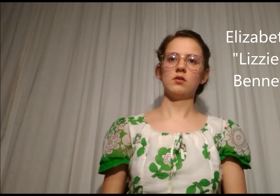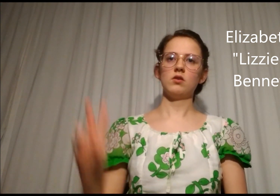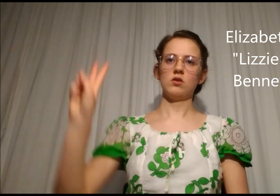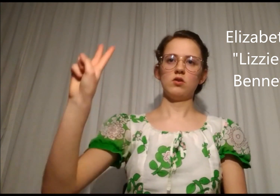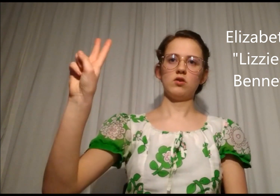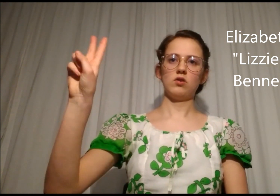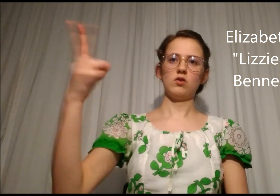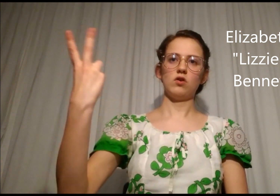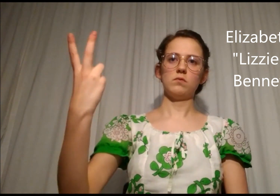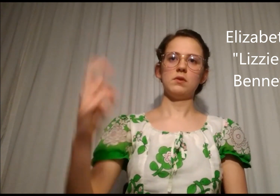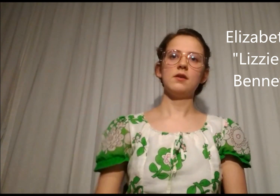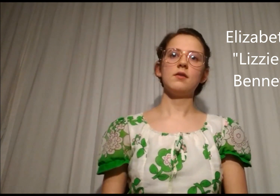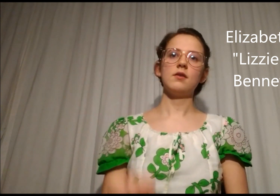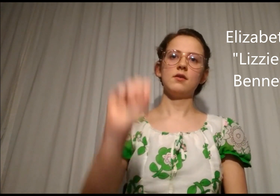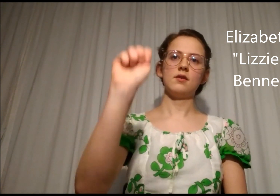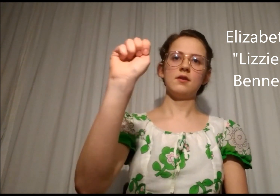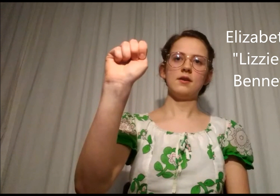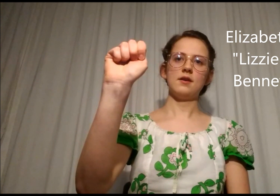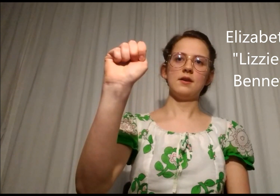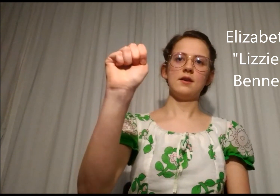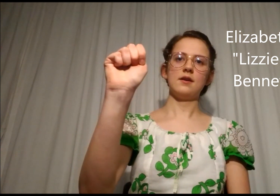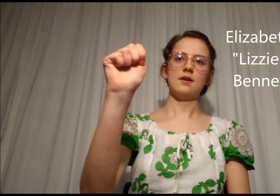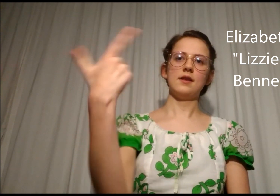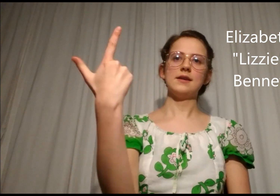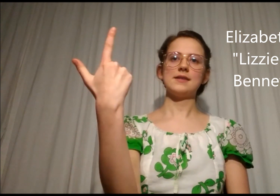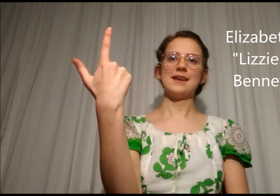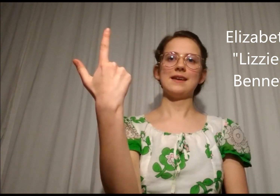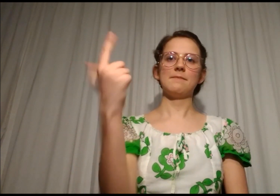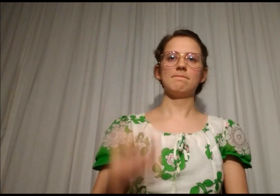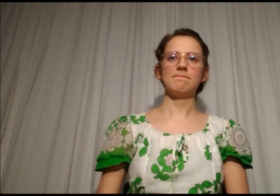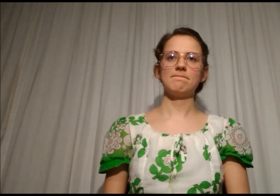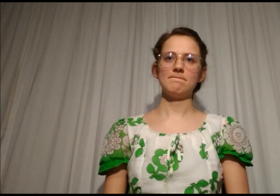Again, Lizzie